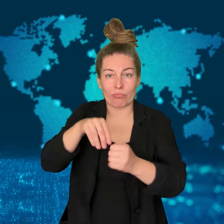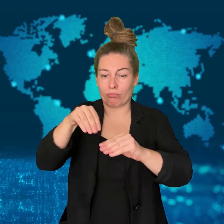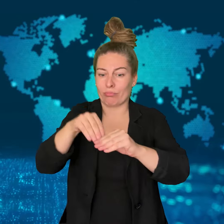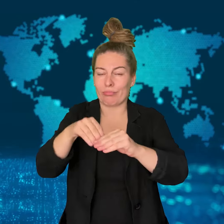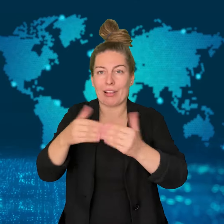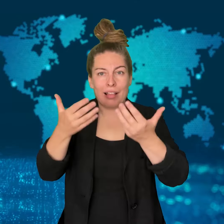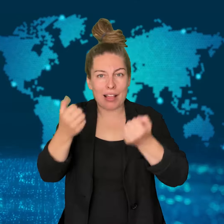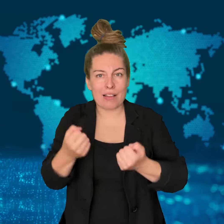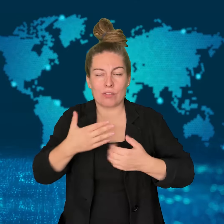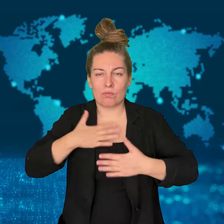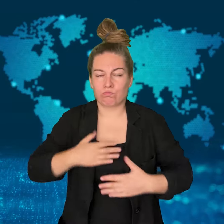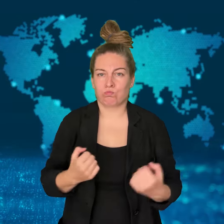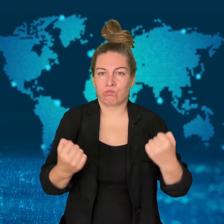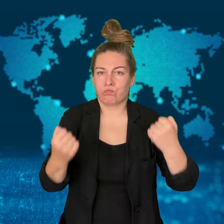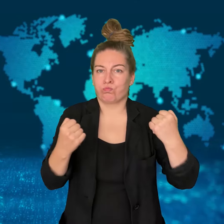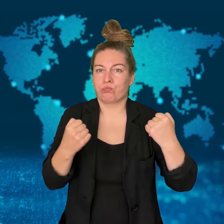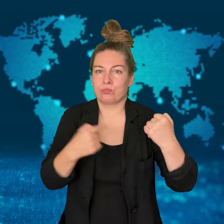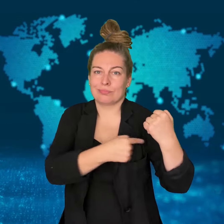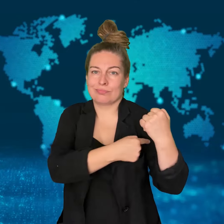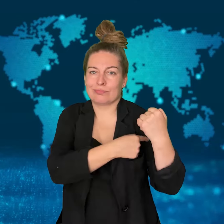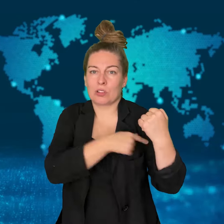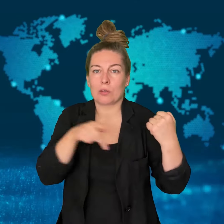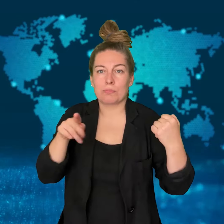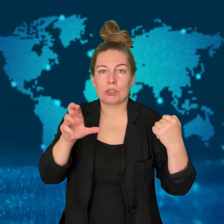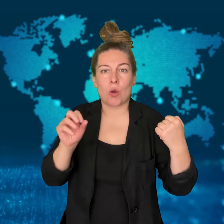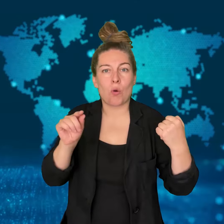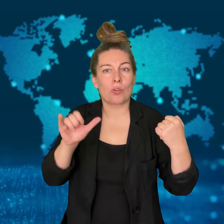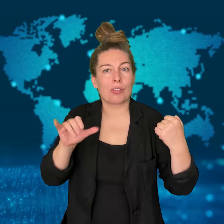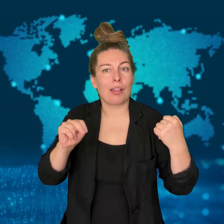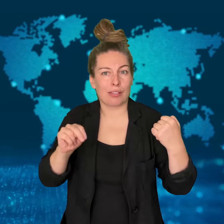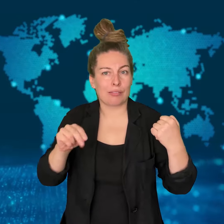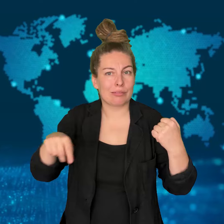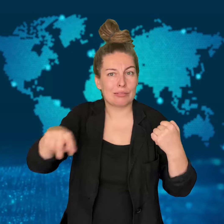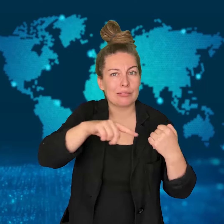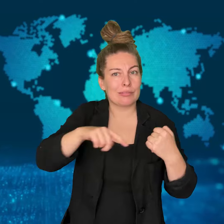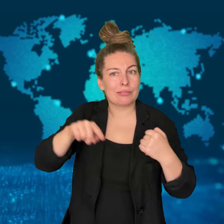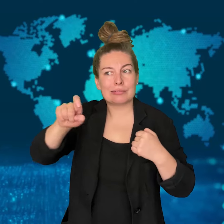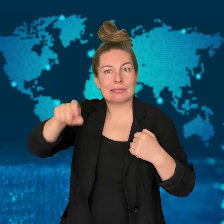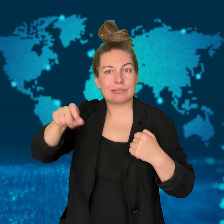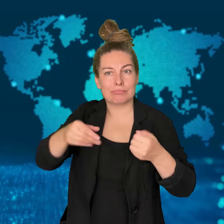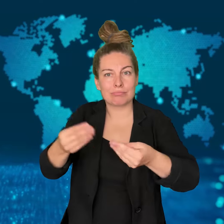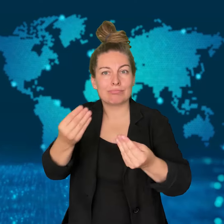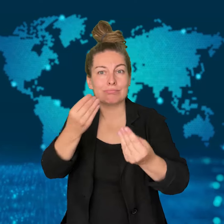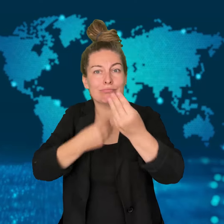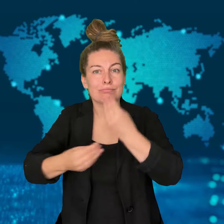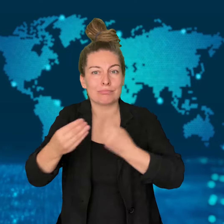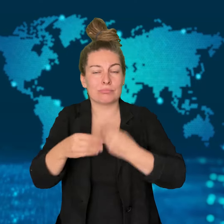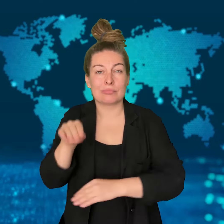Zimbabwe is home to about 100,000 elephants,